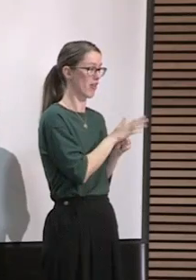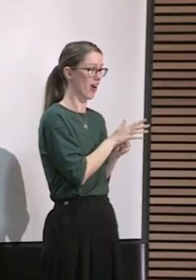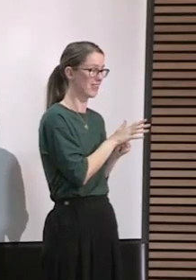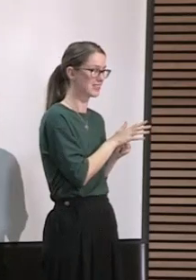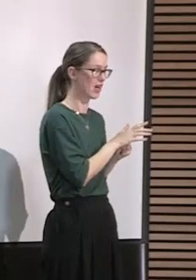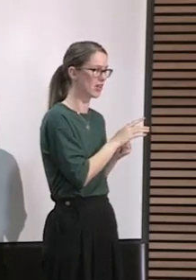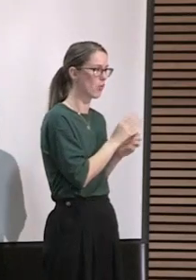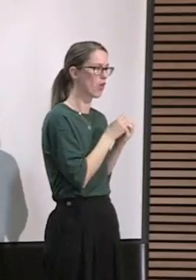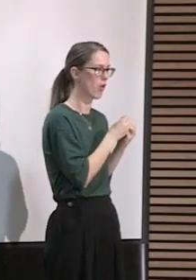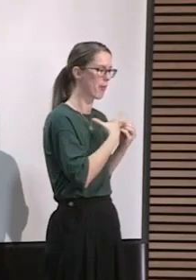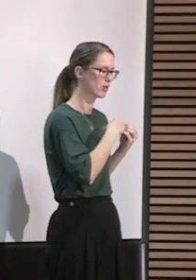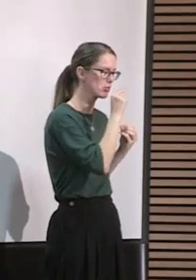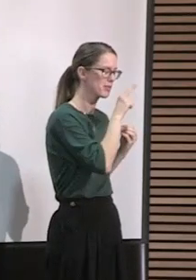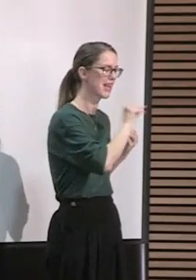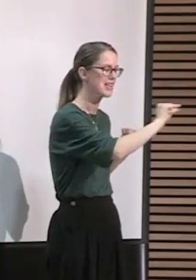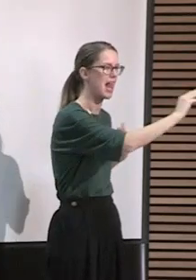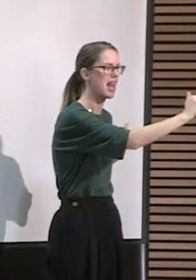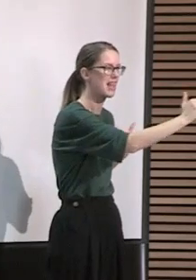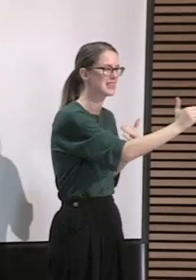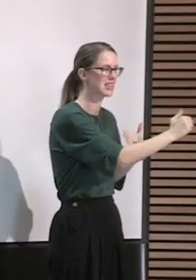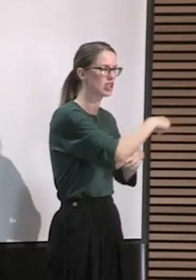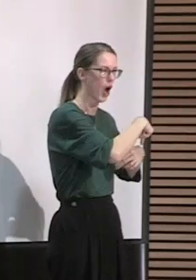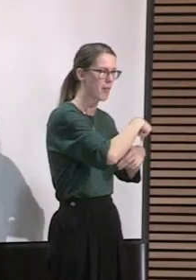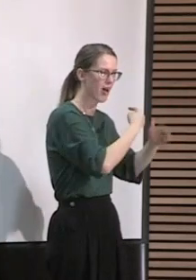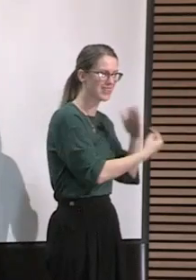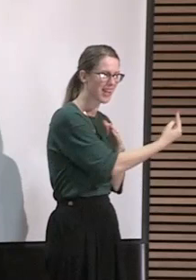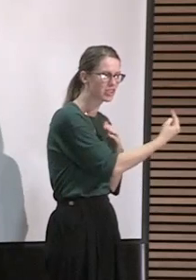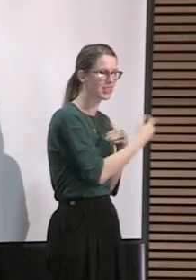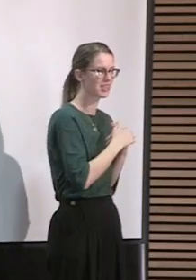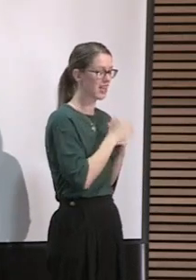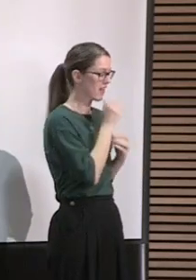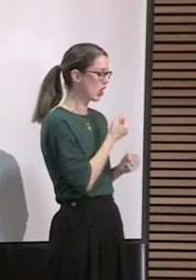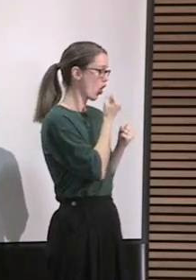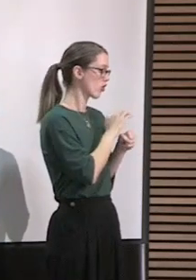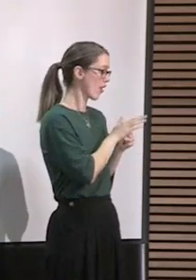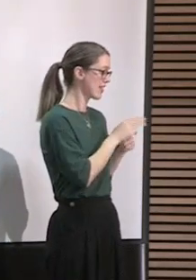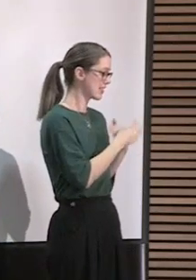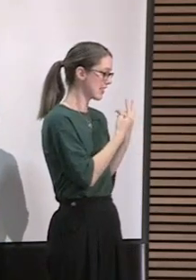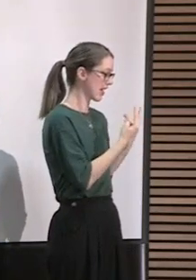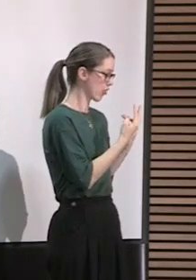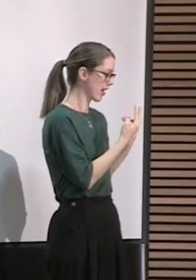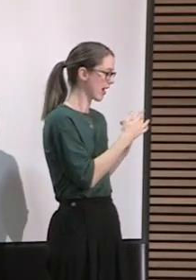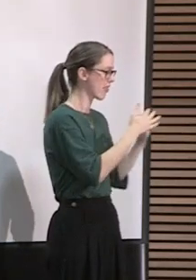they are in managed isolation versus if they'd had the positive test on Day 3. It's actually quite a big incentive